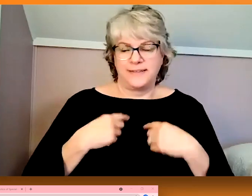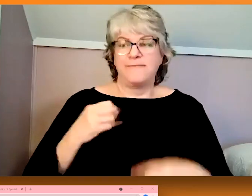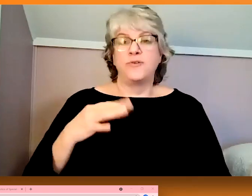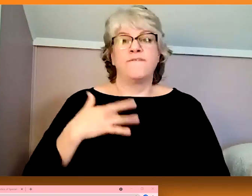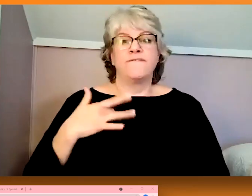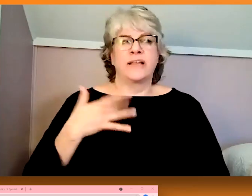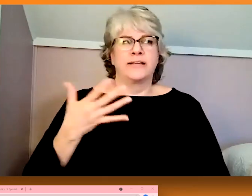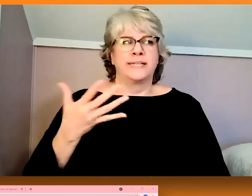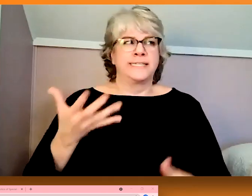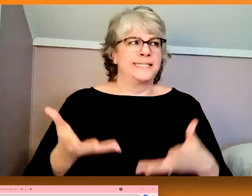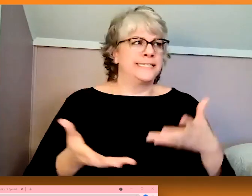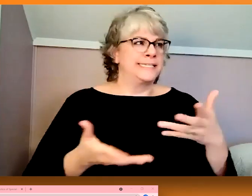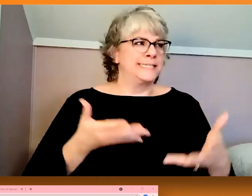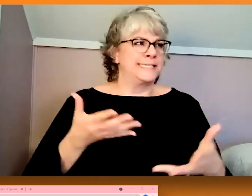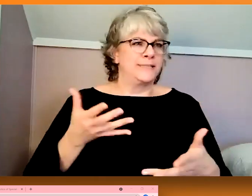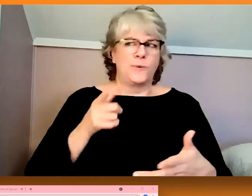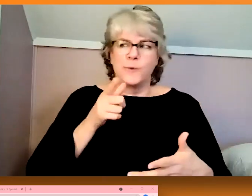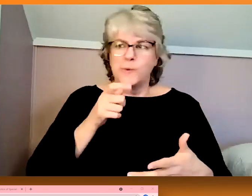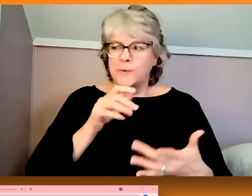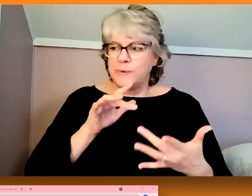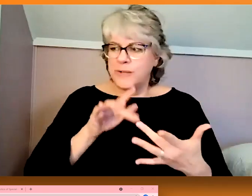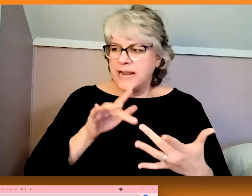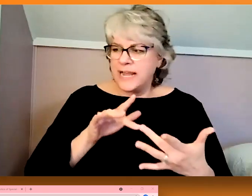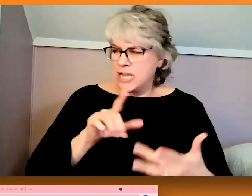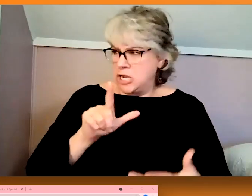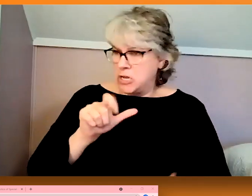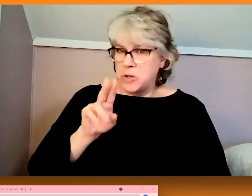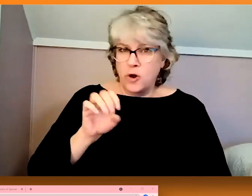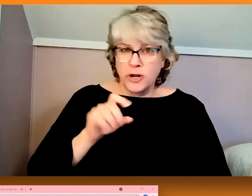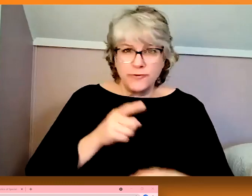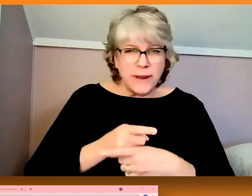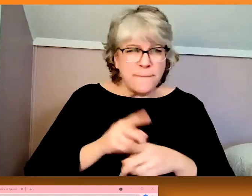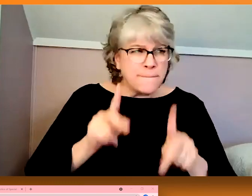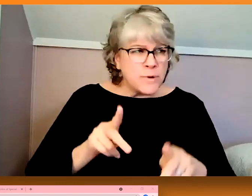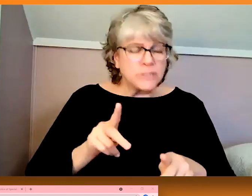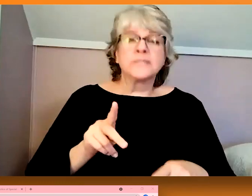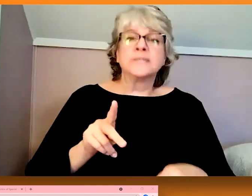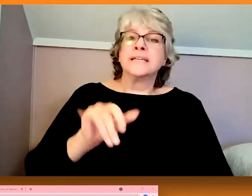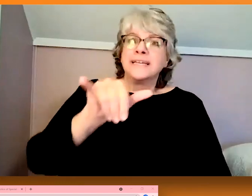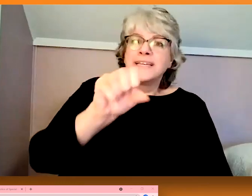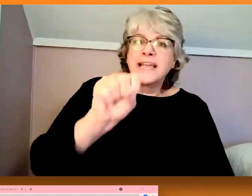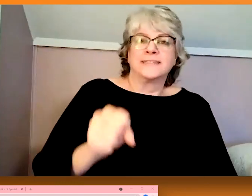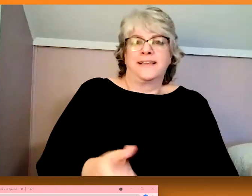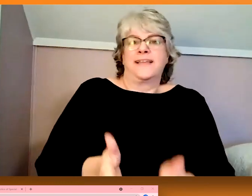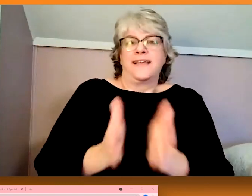and you have something that you don't even know "Should I ask Laurie?" the answer is "Yes, ask Laurie,"